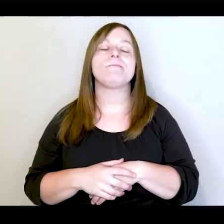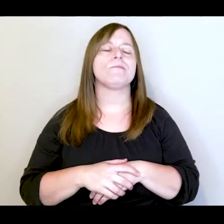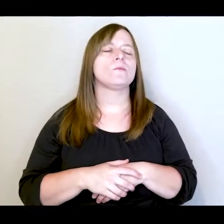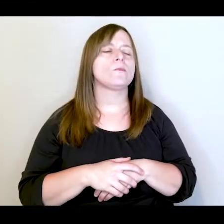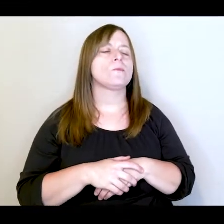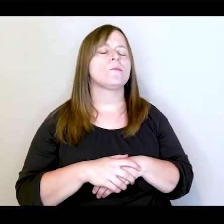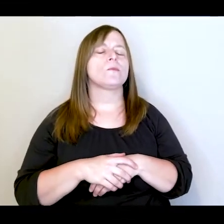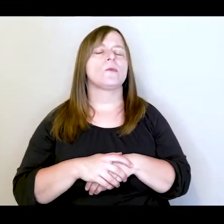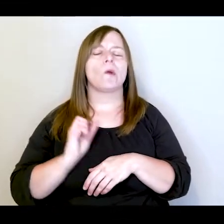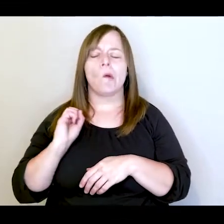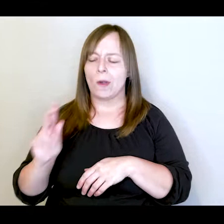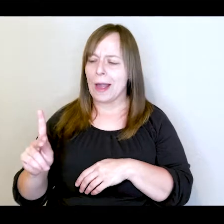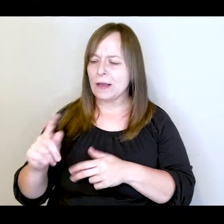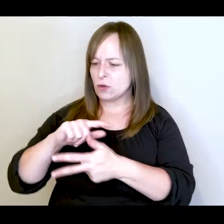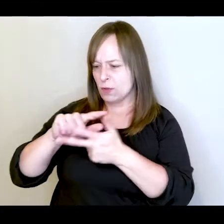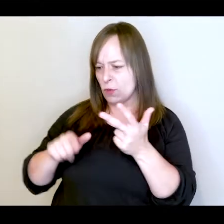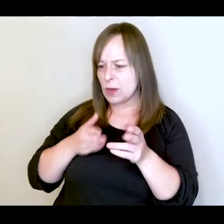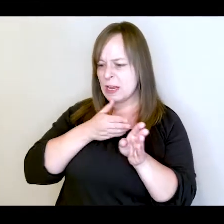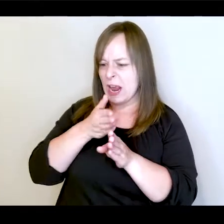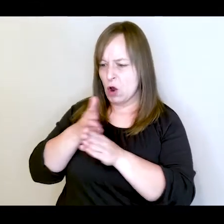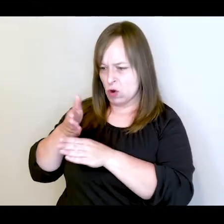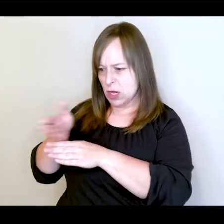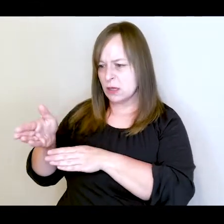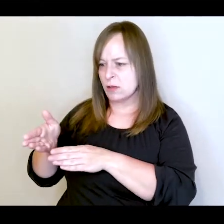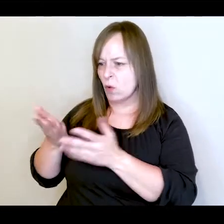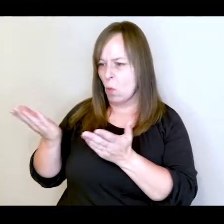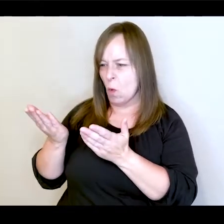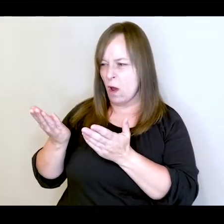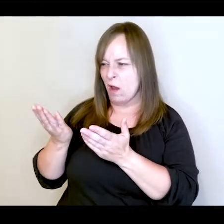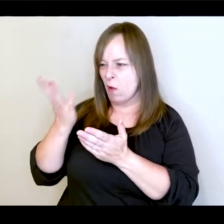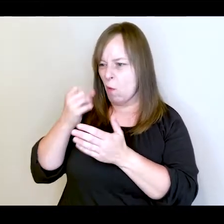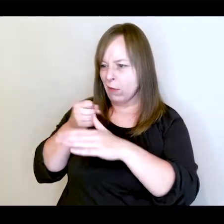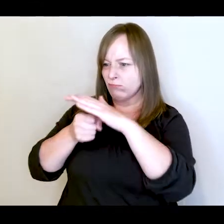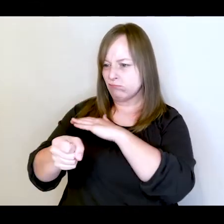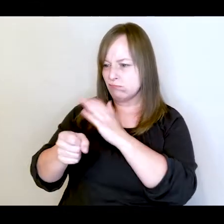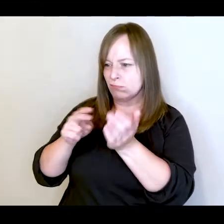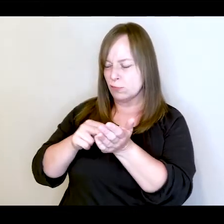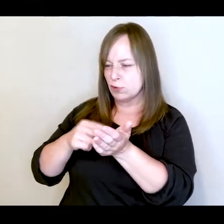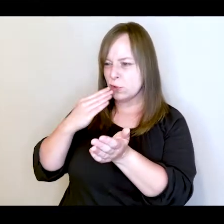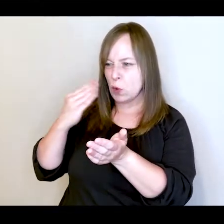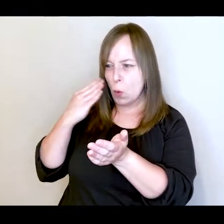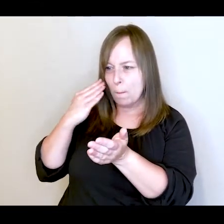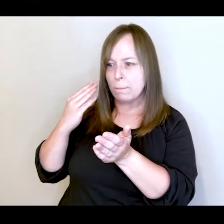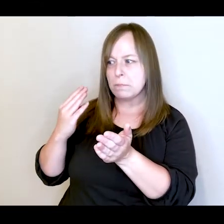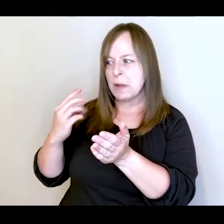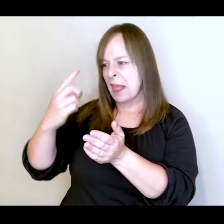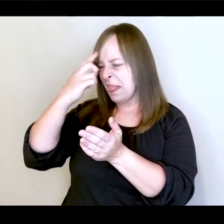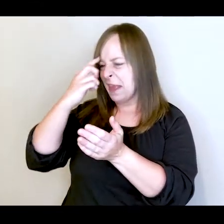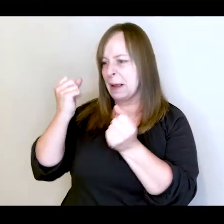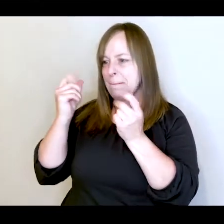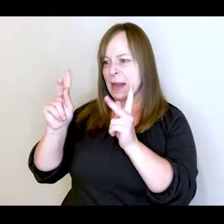K: So you just went over the three areas of why someone may be there, which I think a lot of